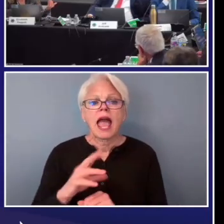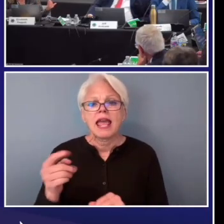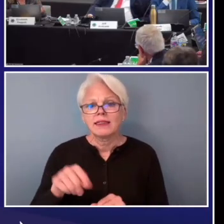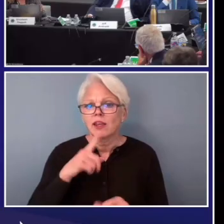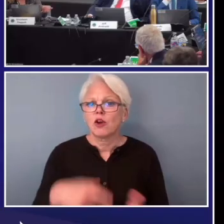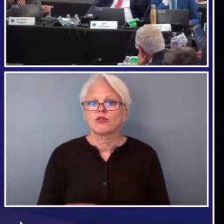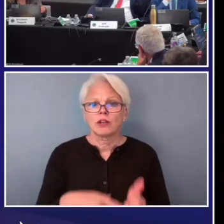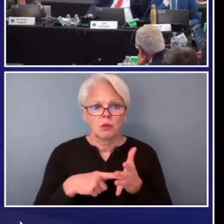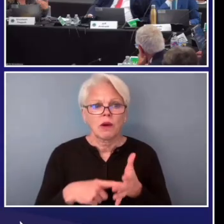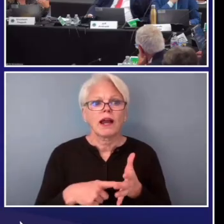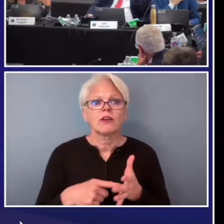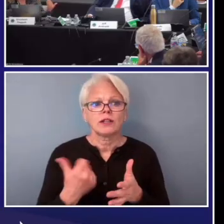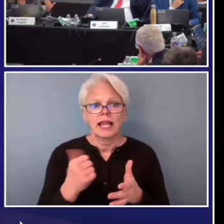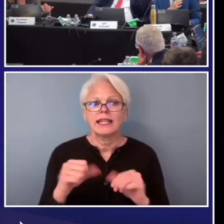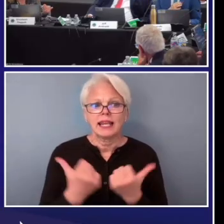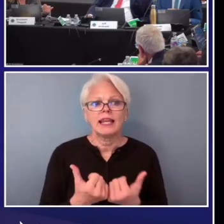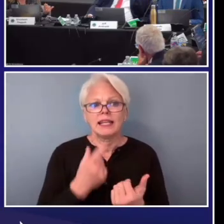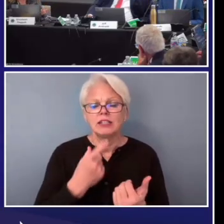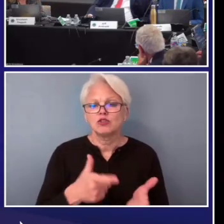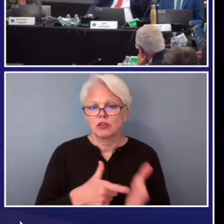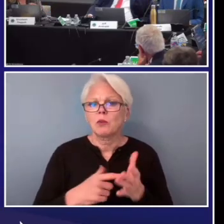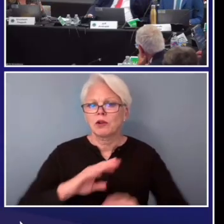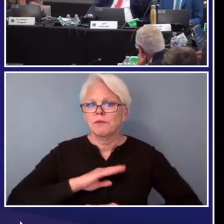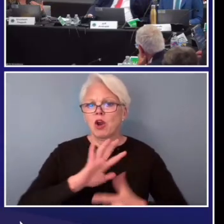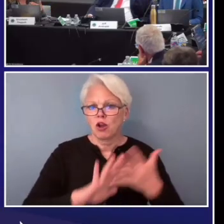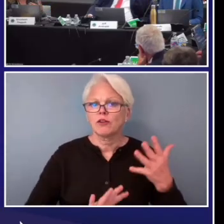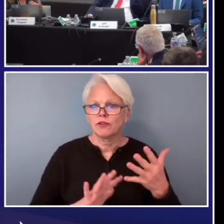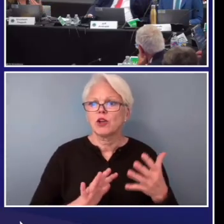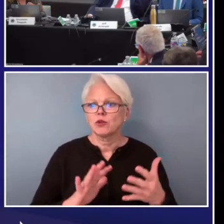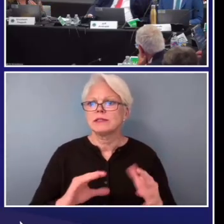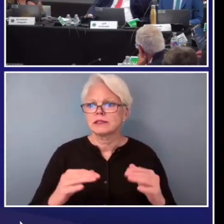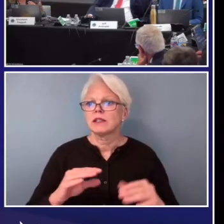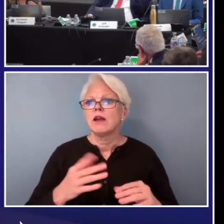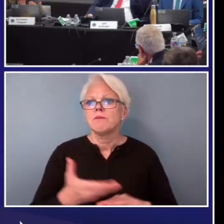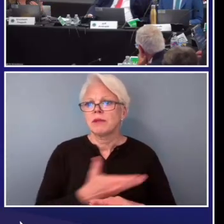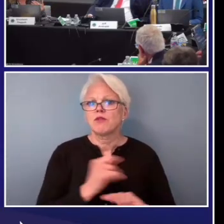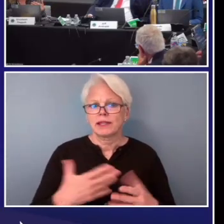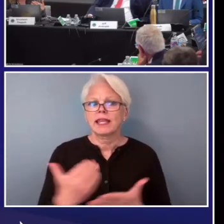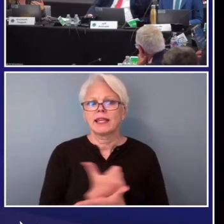Any agency is required to meet all of those sections before they could gain recognition because as staff,